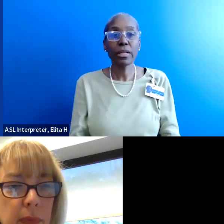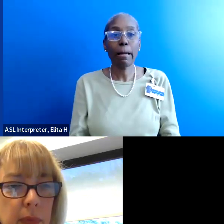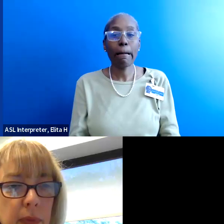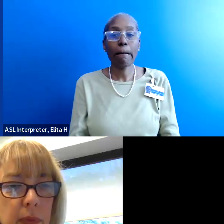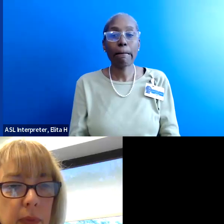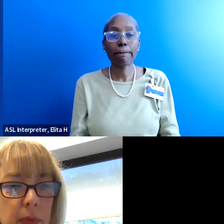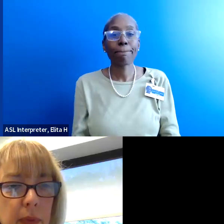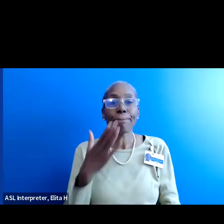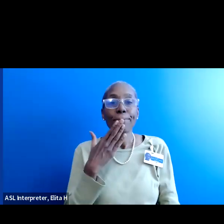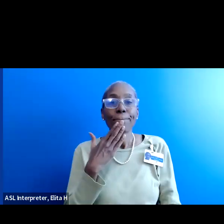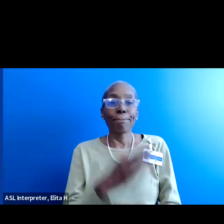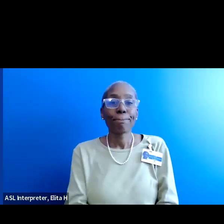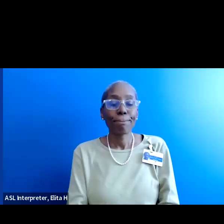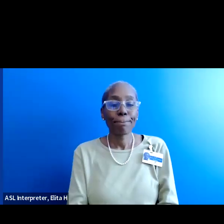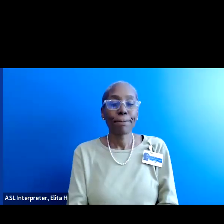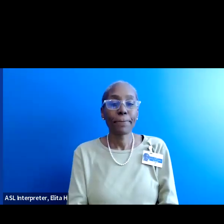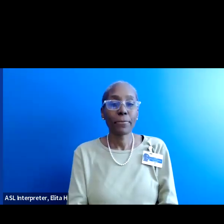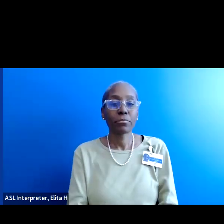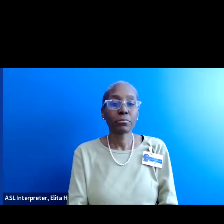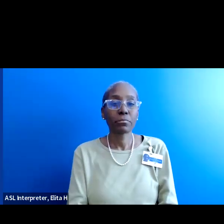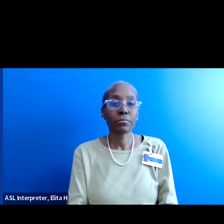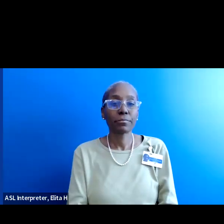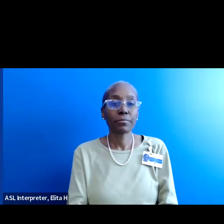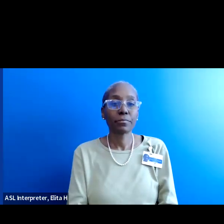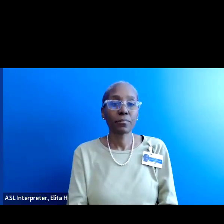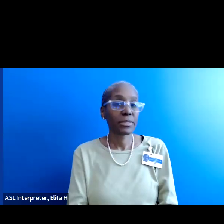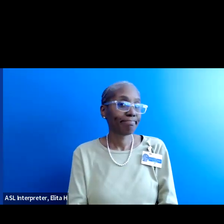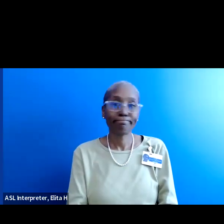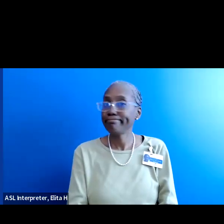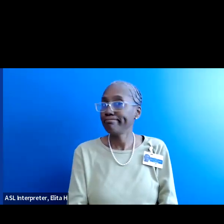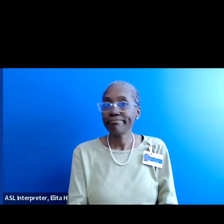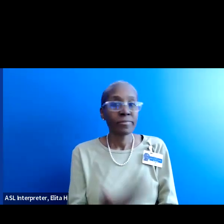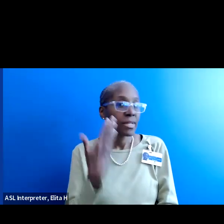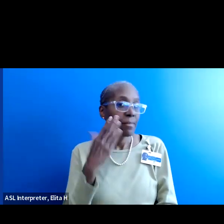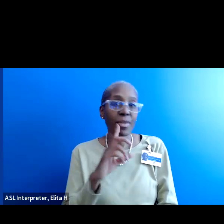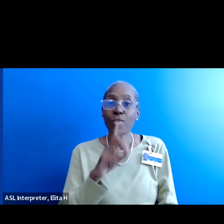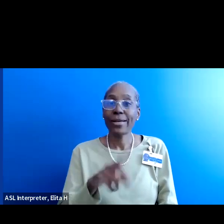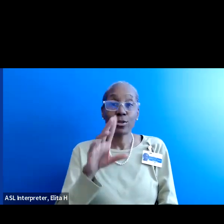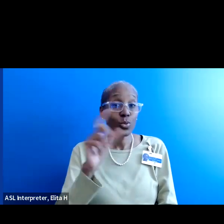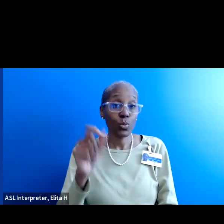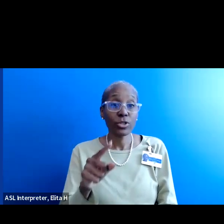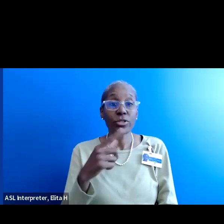Thank you. Rebecca, I'm not sure this is going to answer your question, but I'm going to do my best.